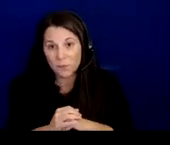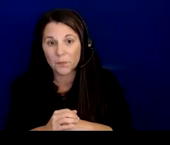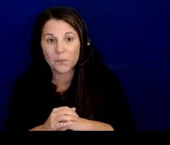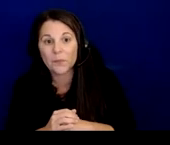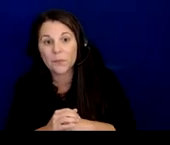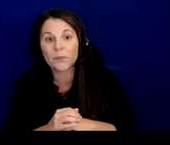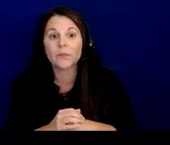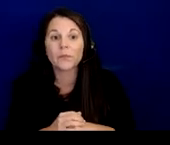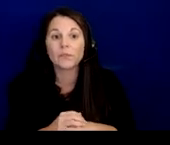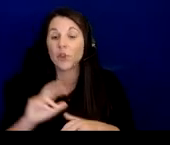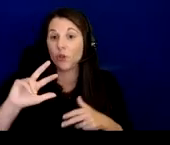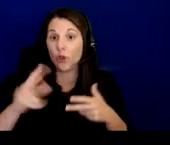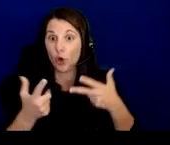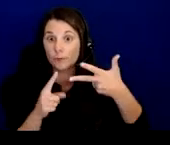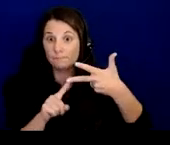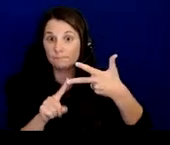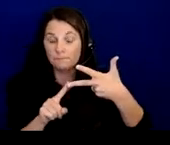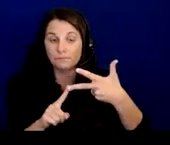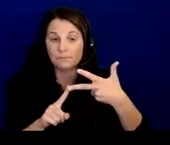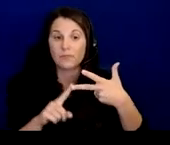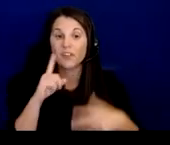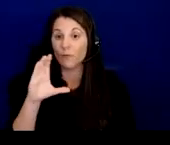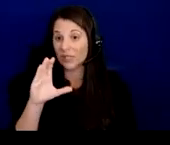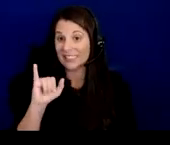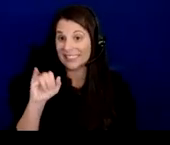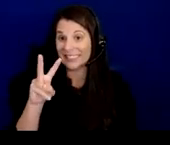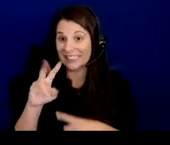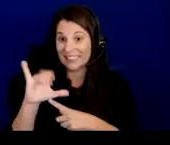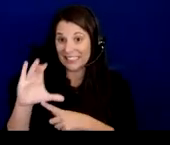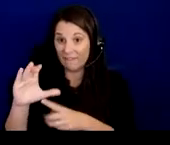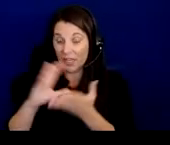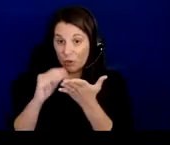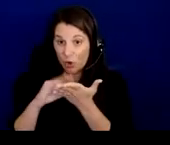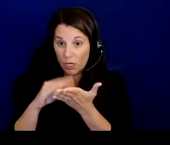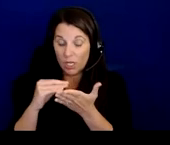Third one civic learning. The process of infusing civic knowledge, skills and values in the curriculum